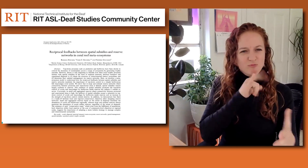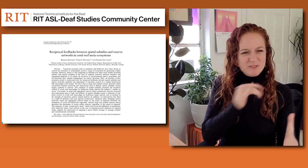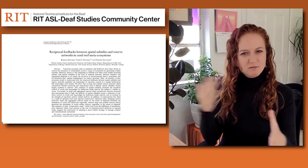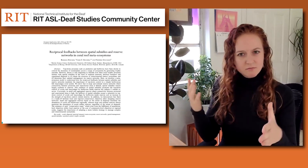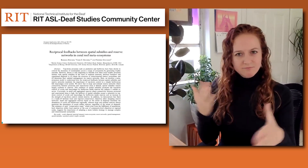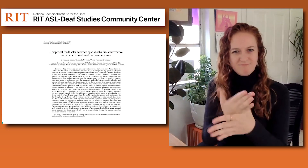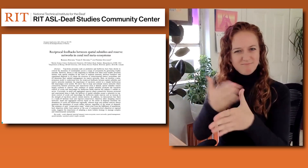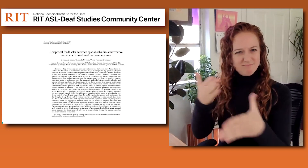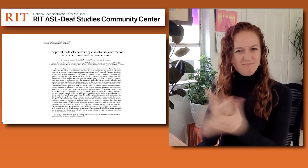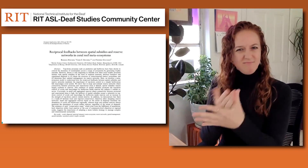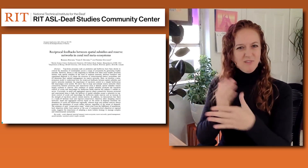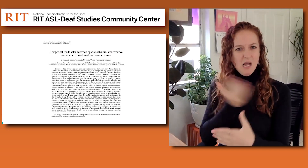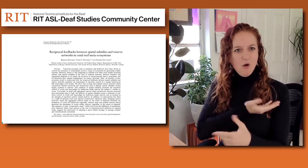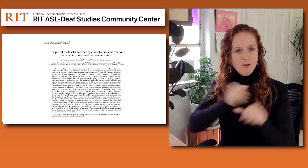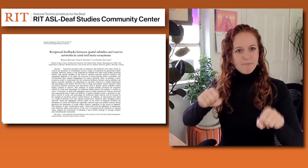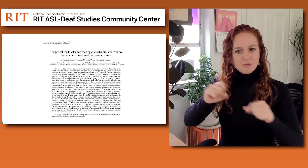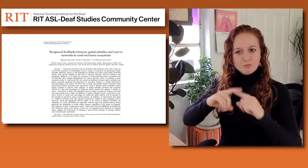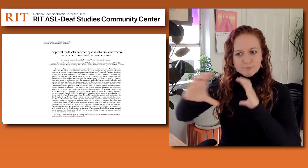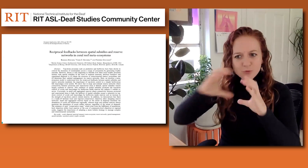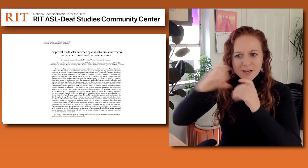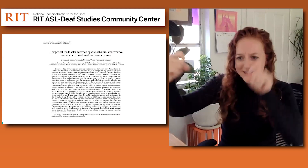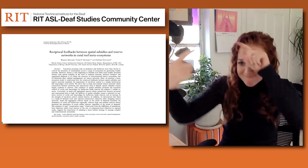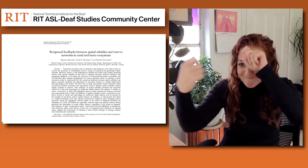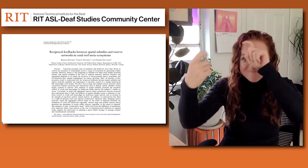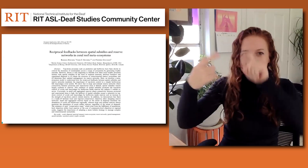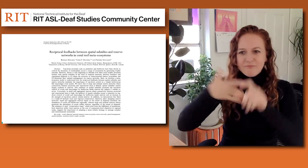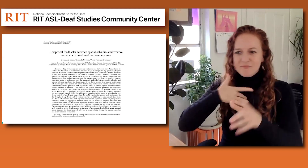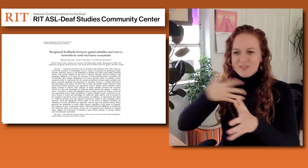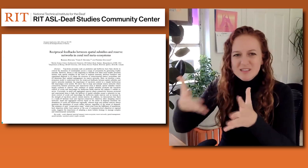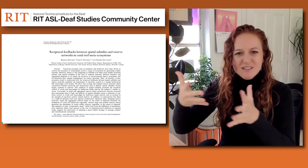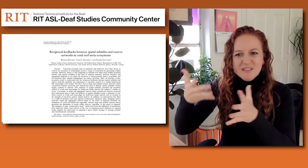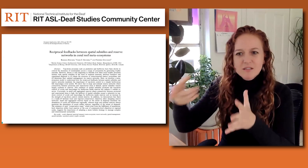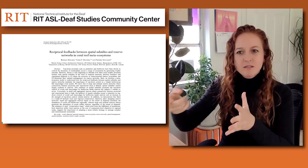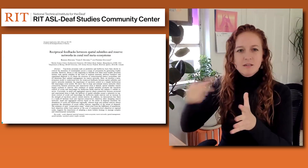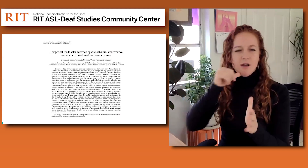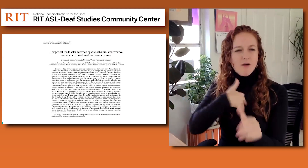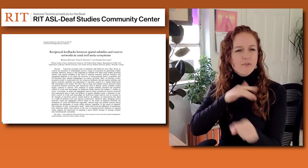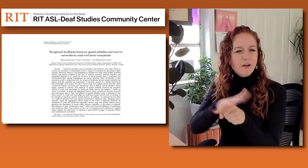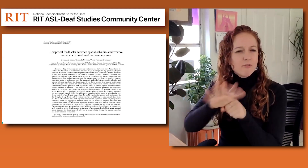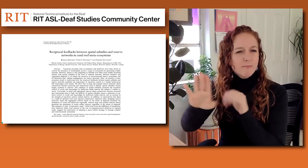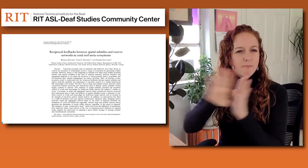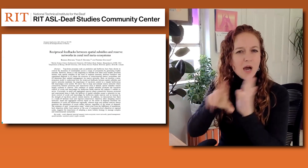and I felt like the interpreter wasn't really helping the communication but more impeding the communication.